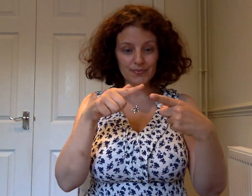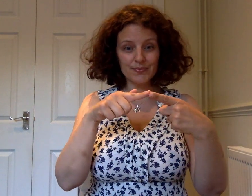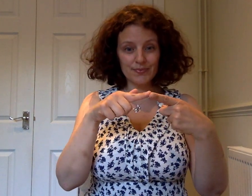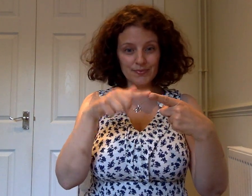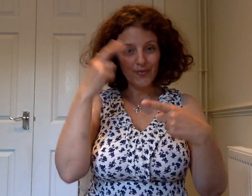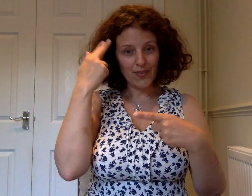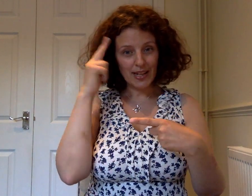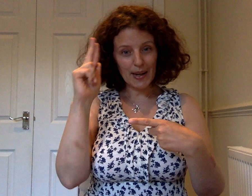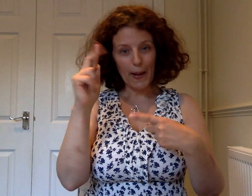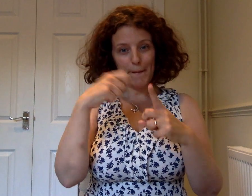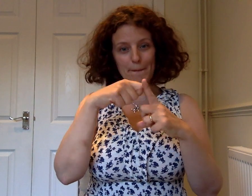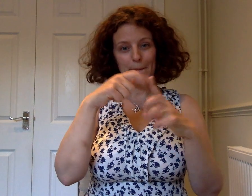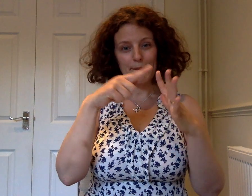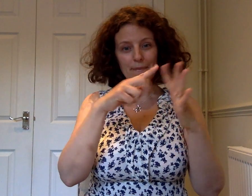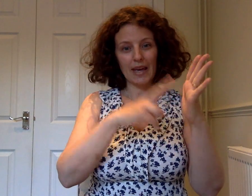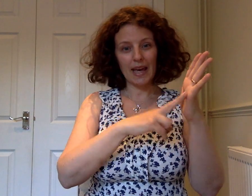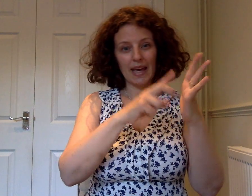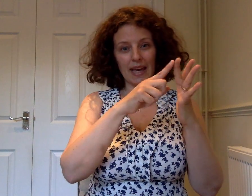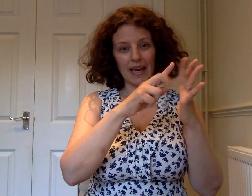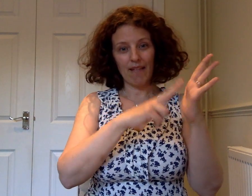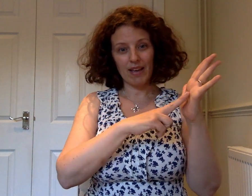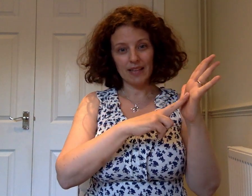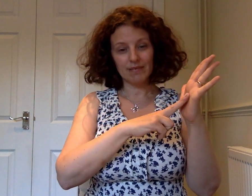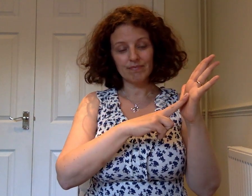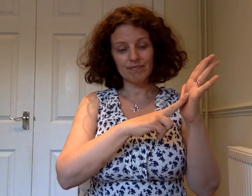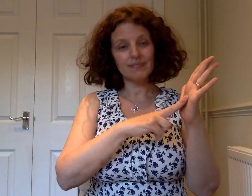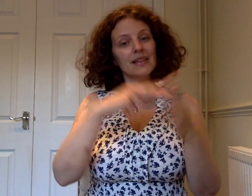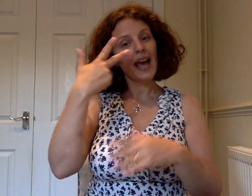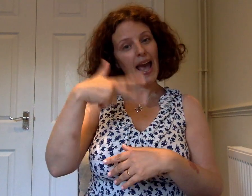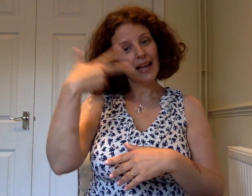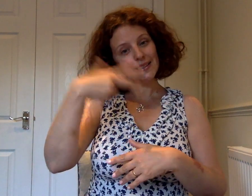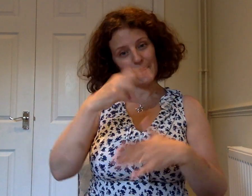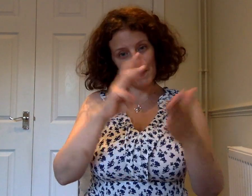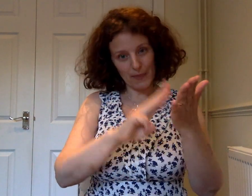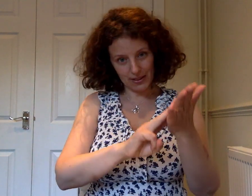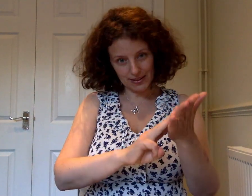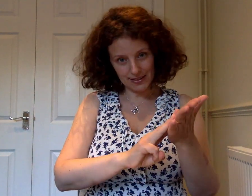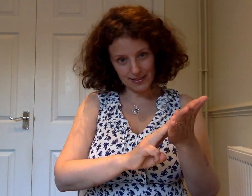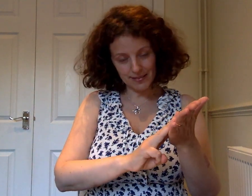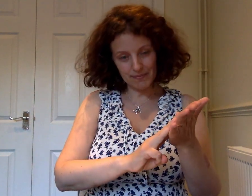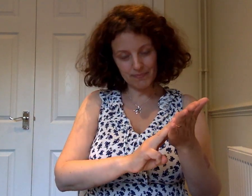The first one is Kevin, he's 18 months.